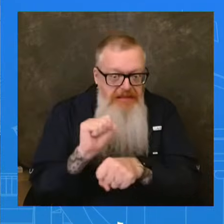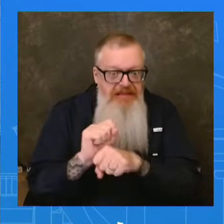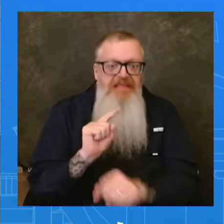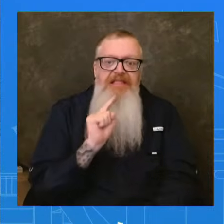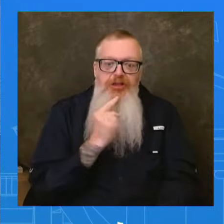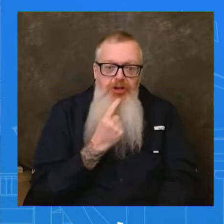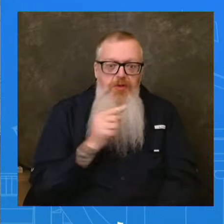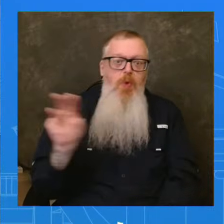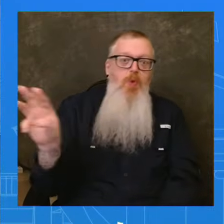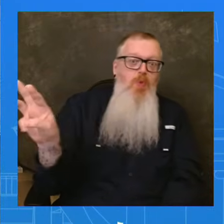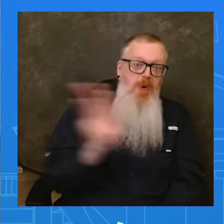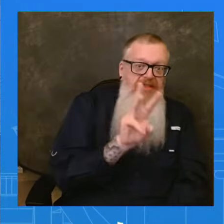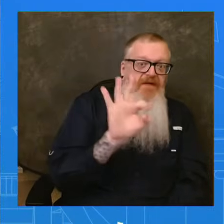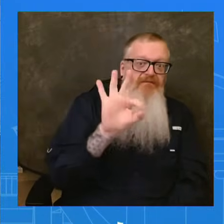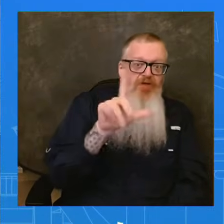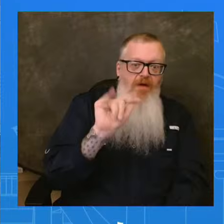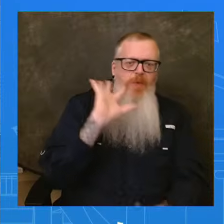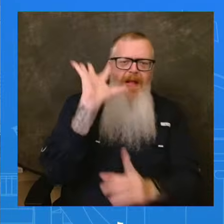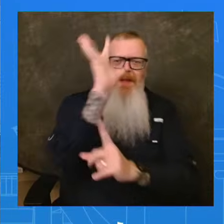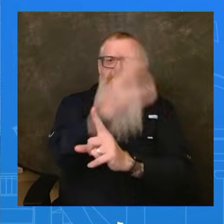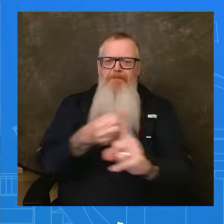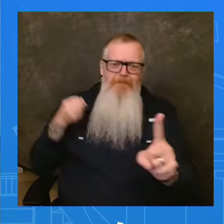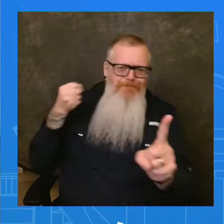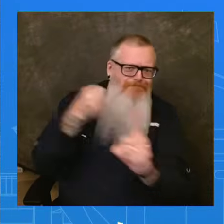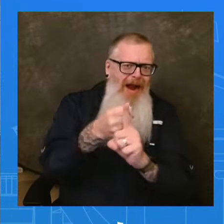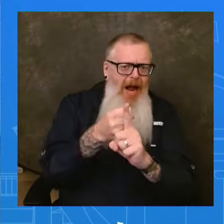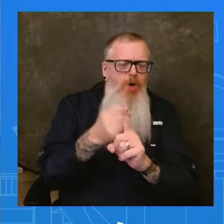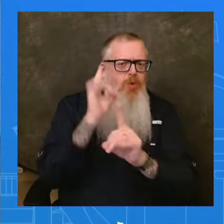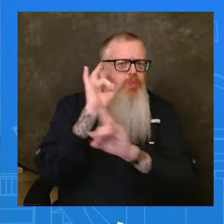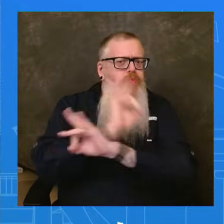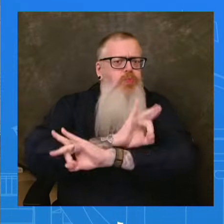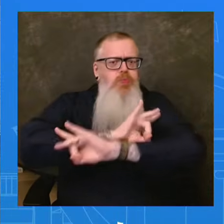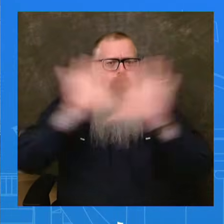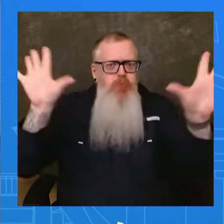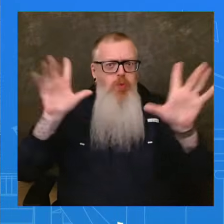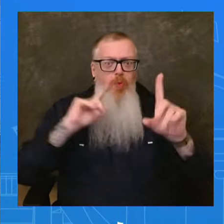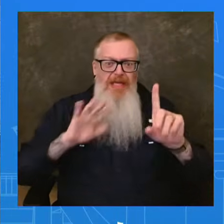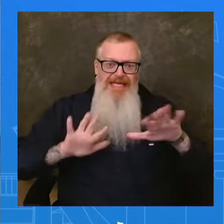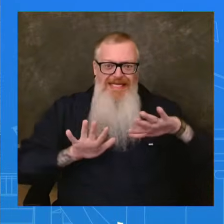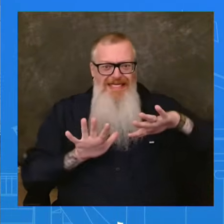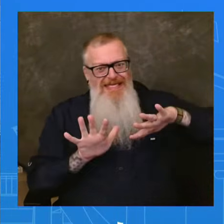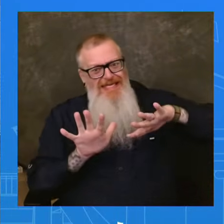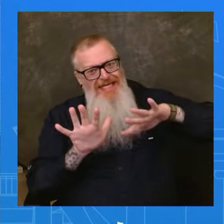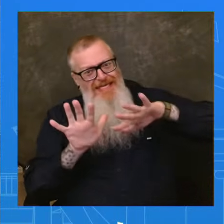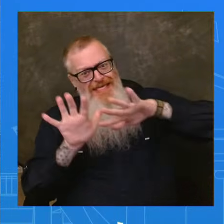as it departs on the eastern coast of Florida. There will be flooding. There will be tornadoes, storm surge.